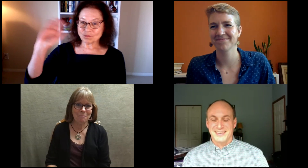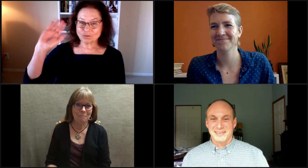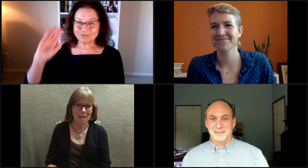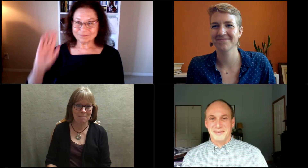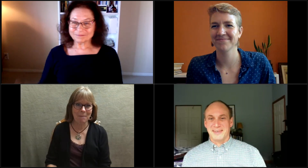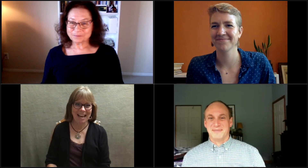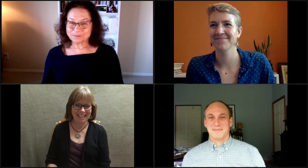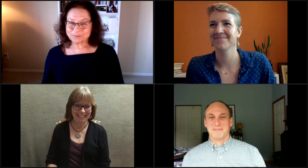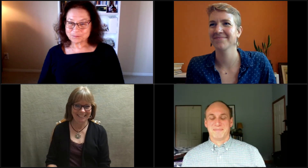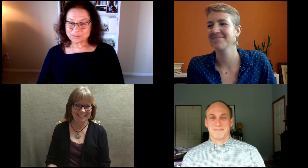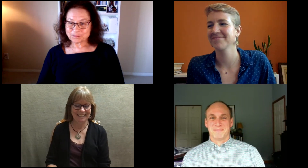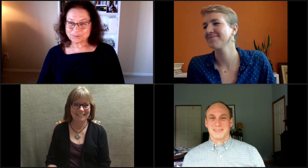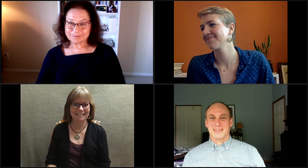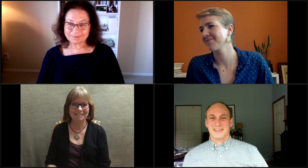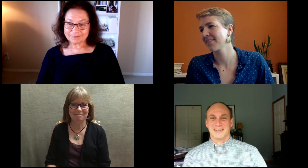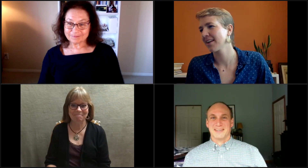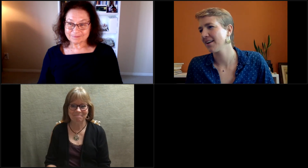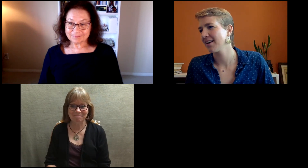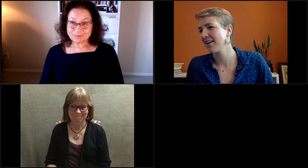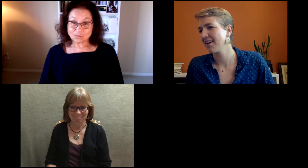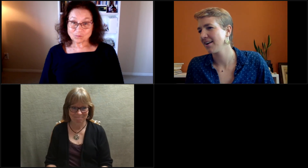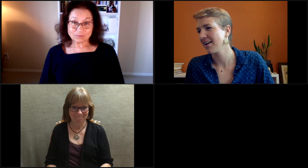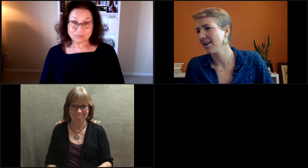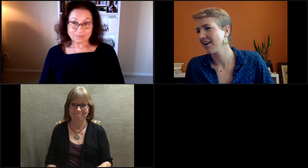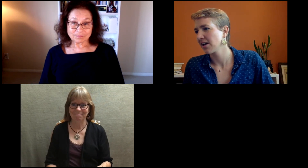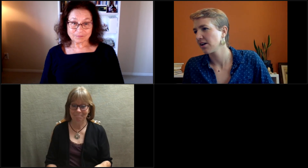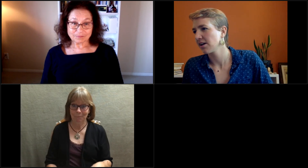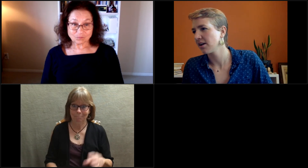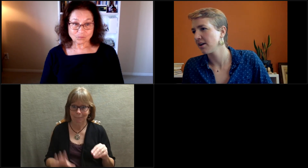Bye!